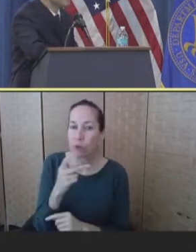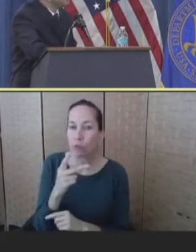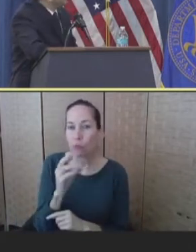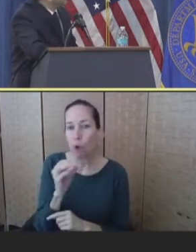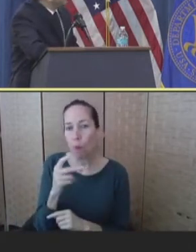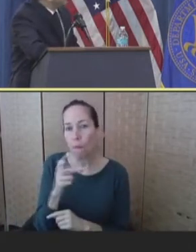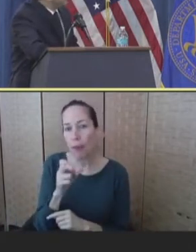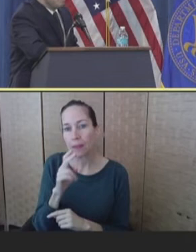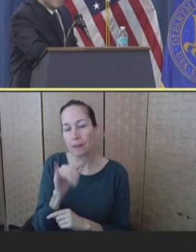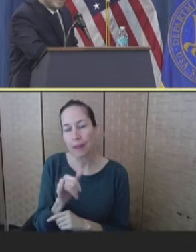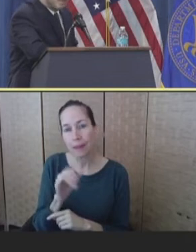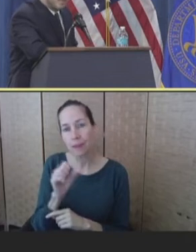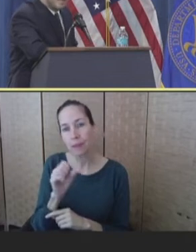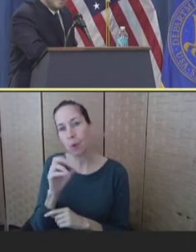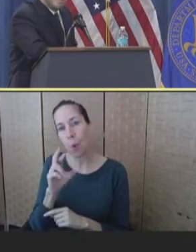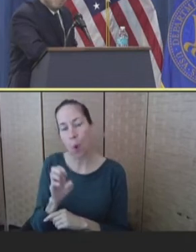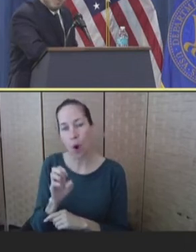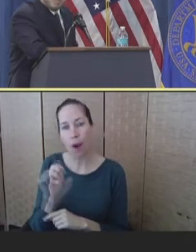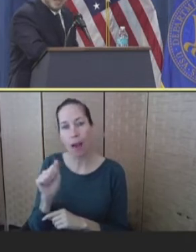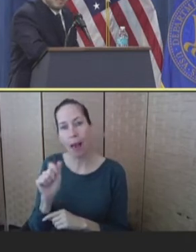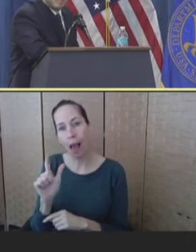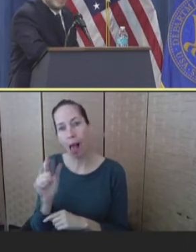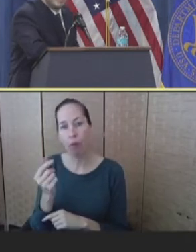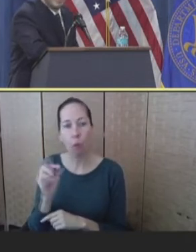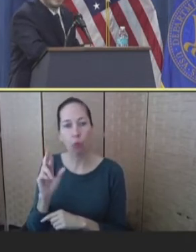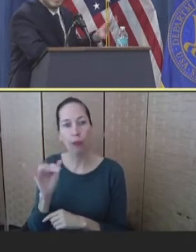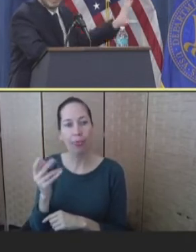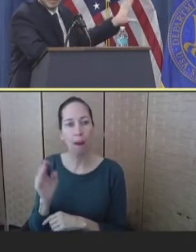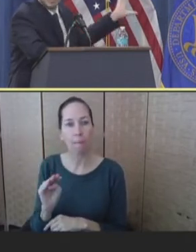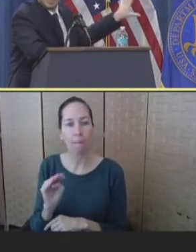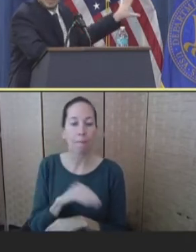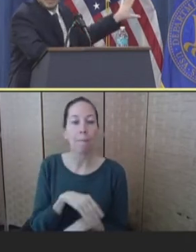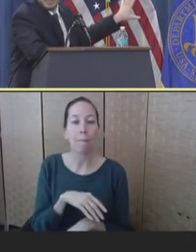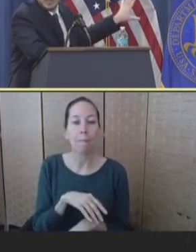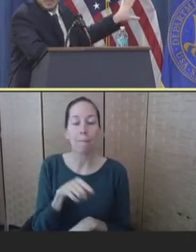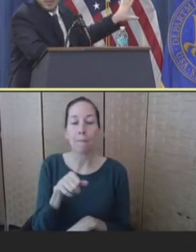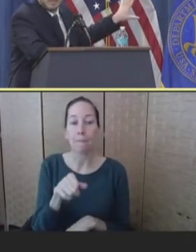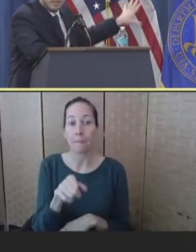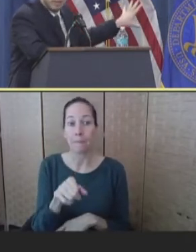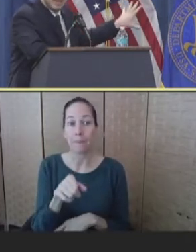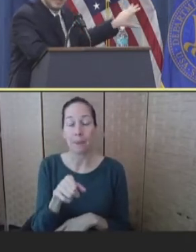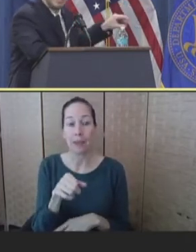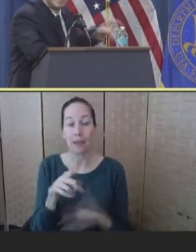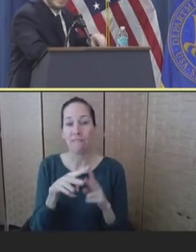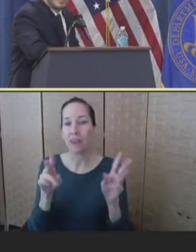But I included, one, because it provides a very clear illustration of the effect.